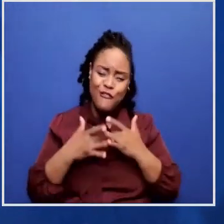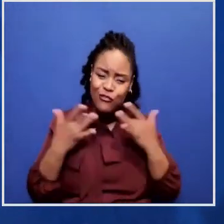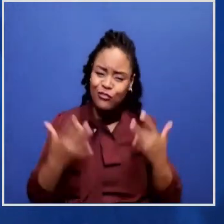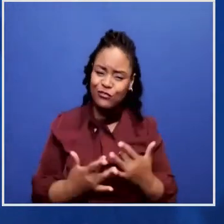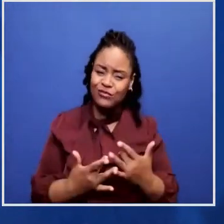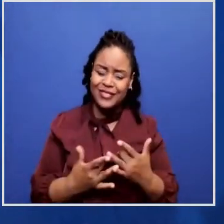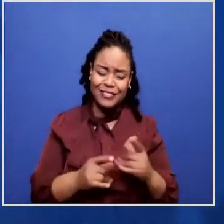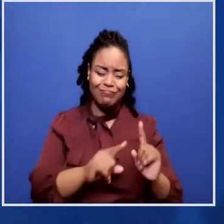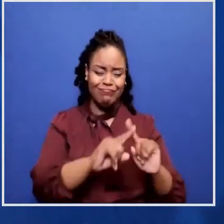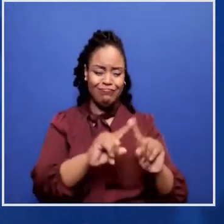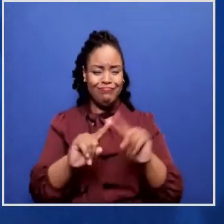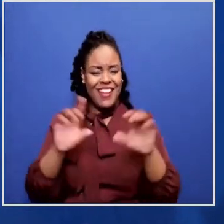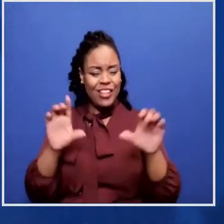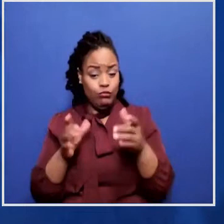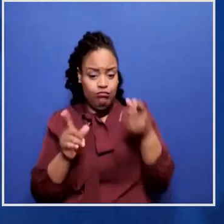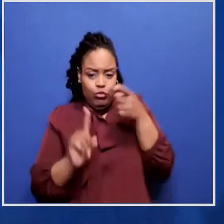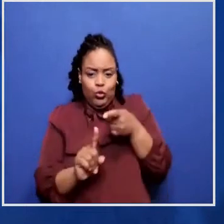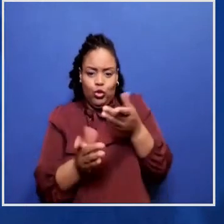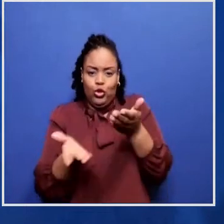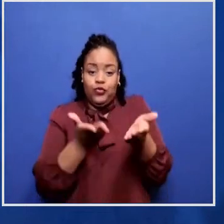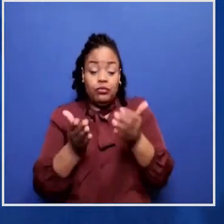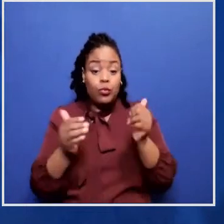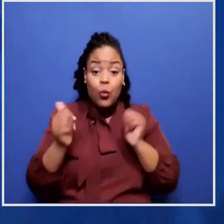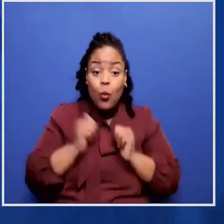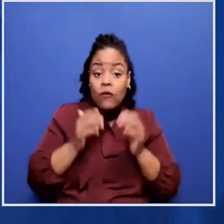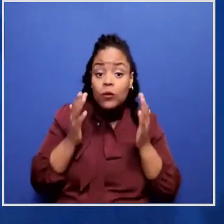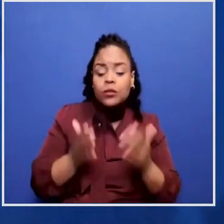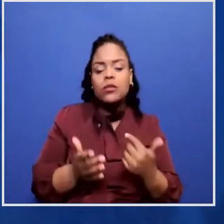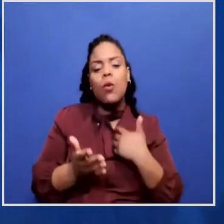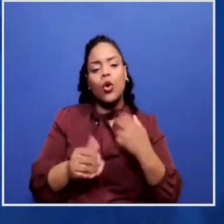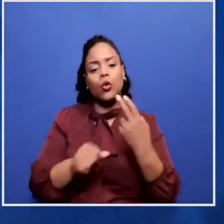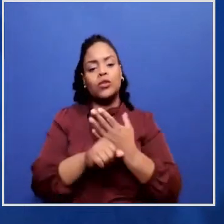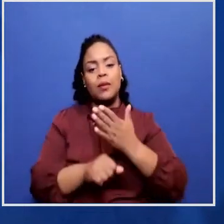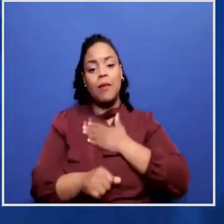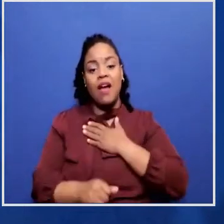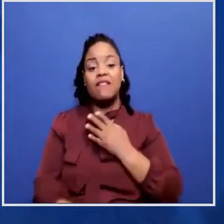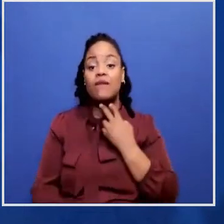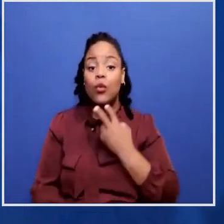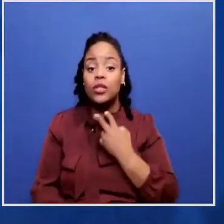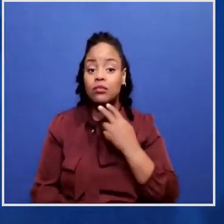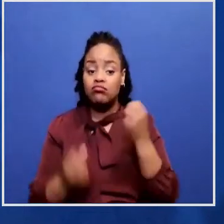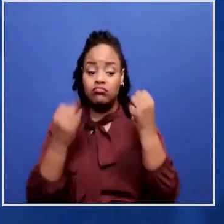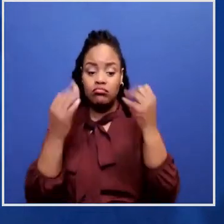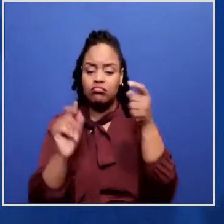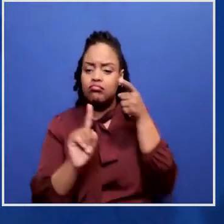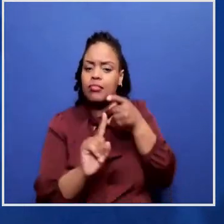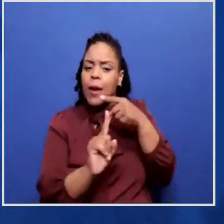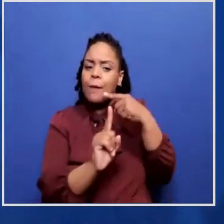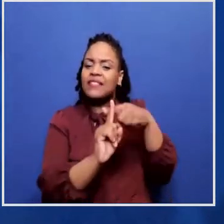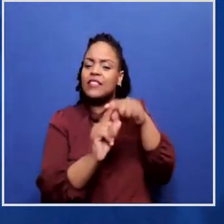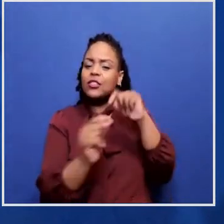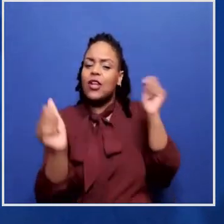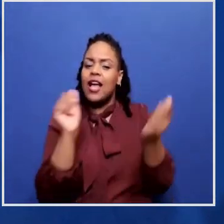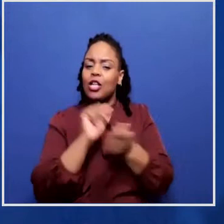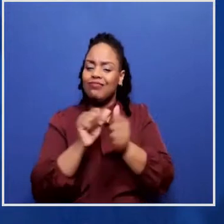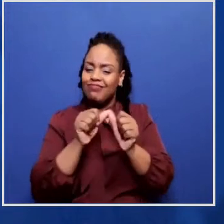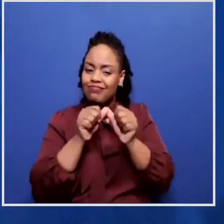ACTIVISM FOR CIVIL RIGHTS LIVES ON THROUGH ALL OF US WHO CONTINUE TO LEND OUR TIME, AND OUR HEARTS TO VOLUNTEERISM AND PHILANTHROPIC ENDEAVORS. AS AN ARTIST, I WANT TO USE MY